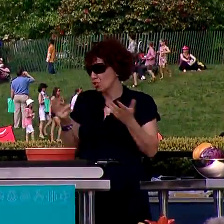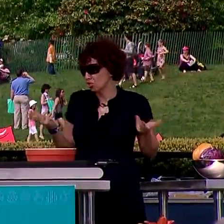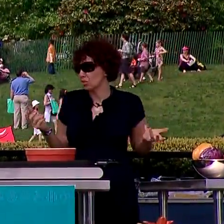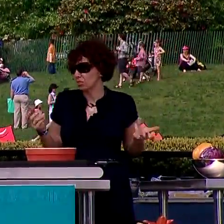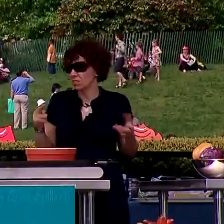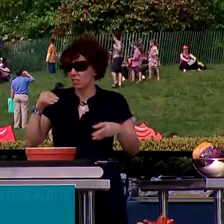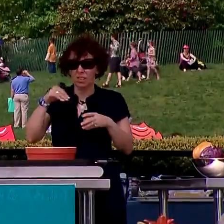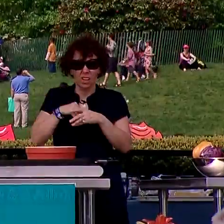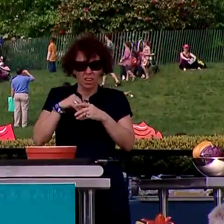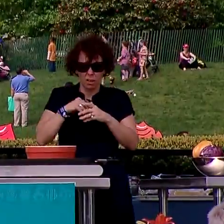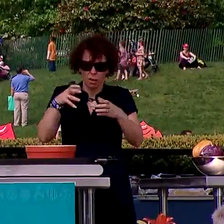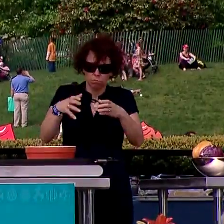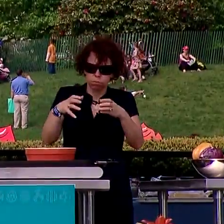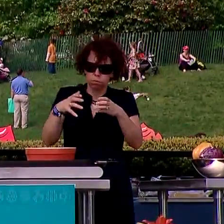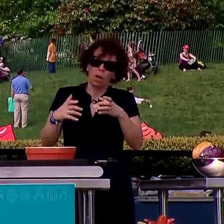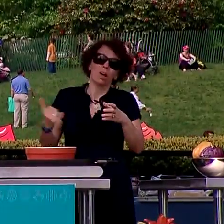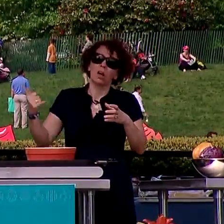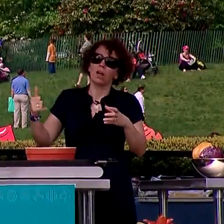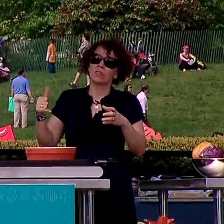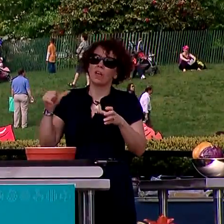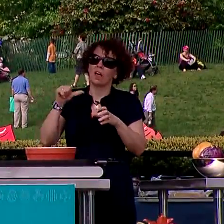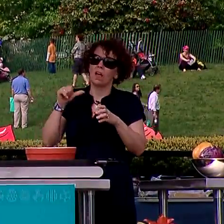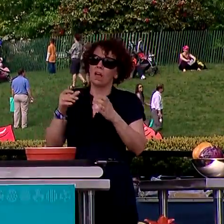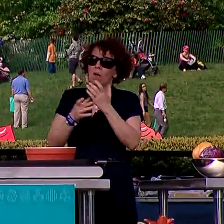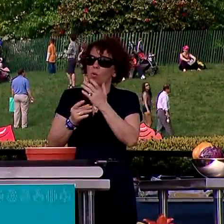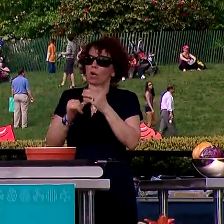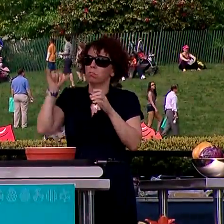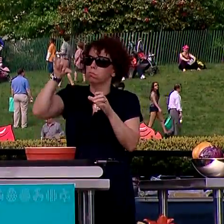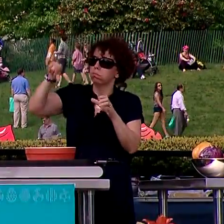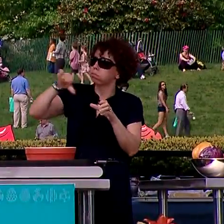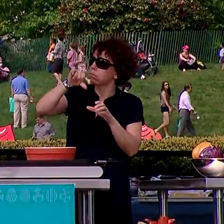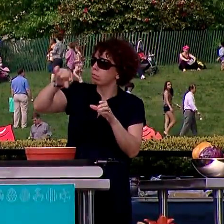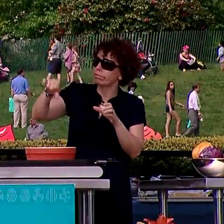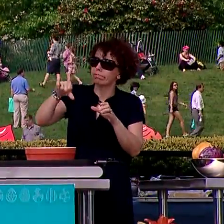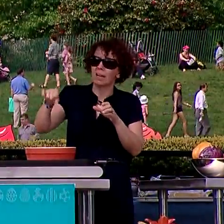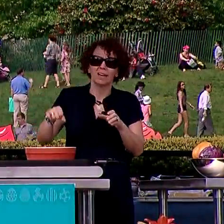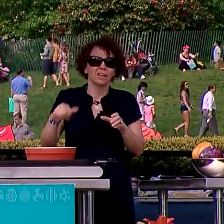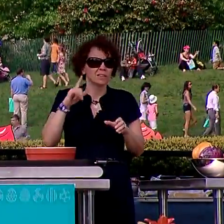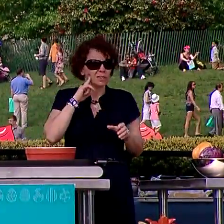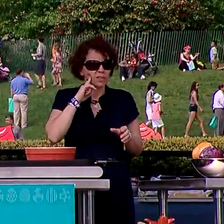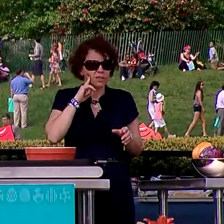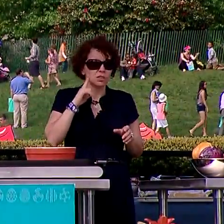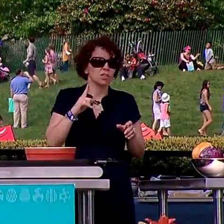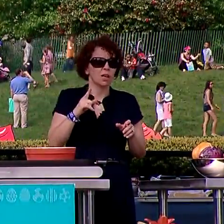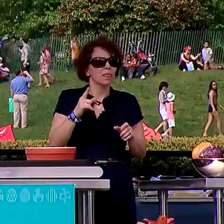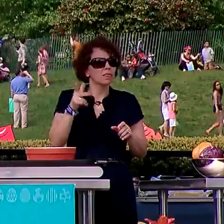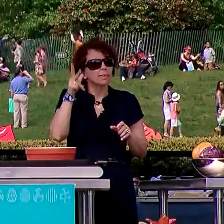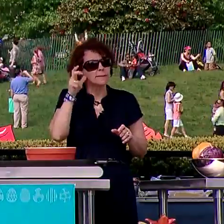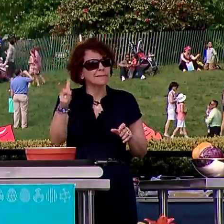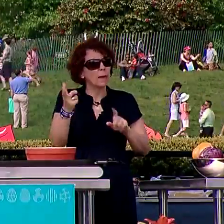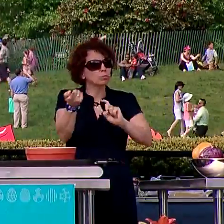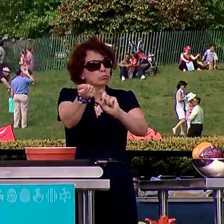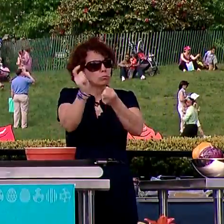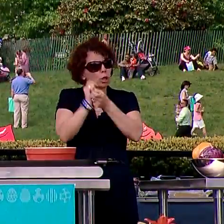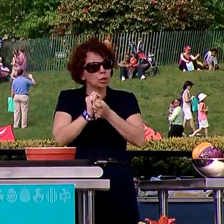blender and then you add the oil, it sounds like this. (imitating whirring blender)